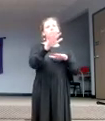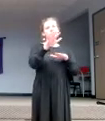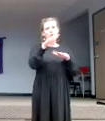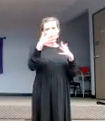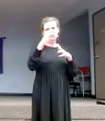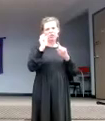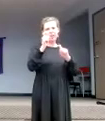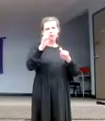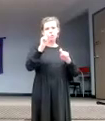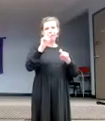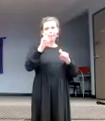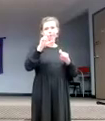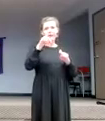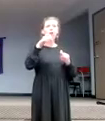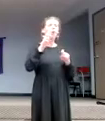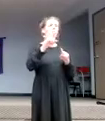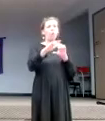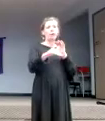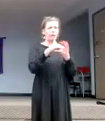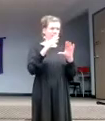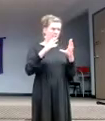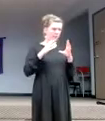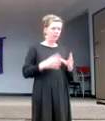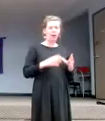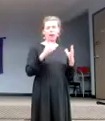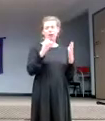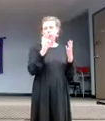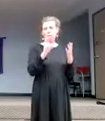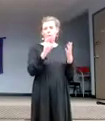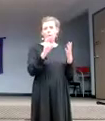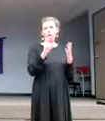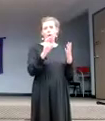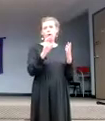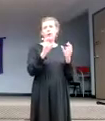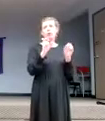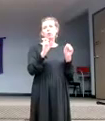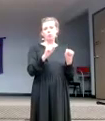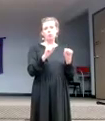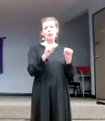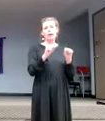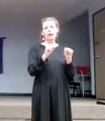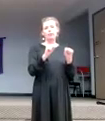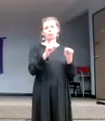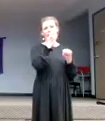you, or you can email it to us or you can I'm sorry, you need to send us in the signed signature,